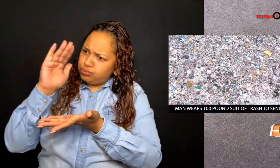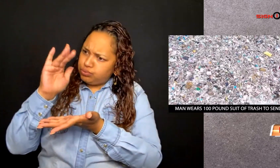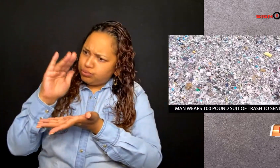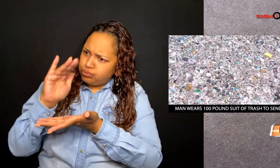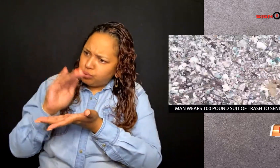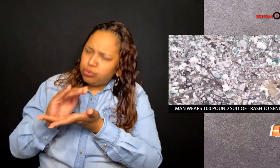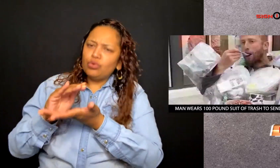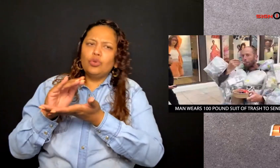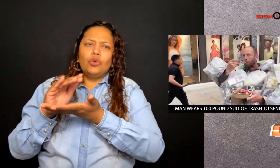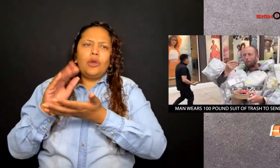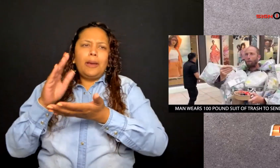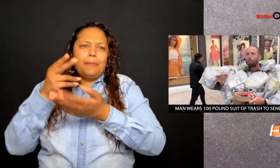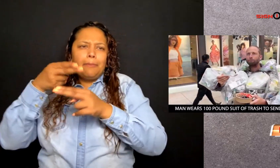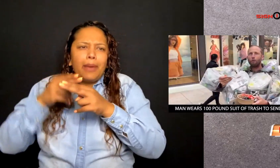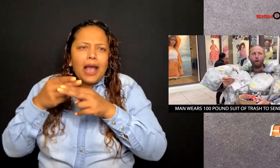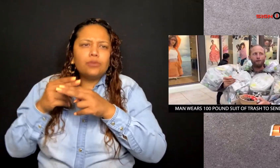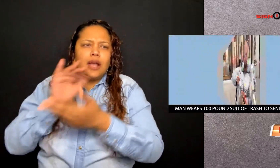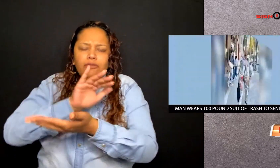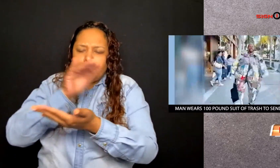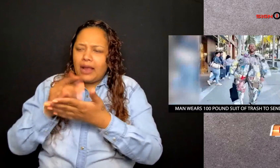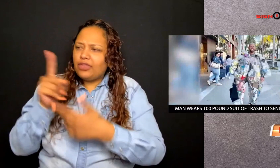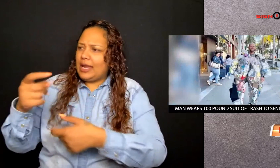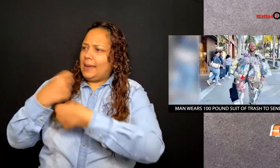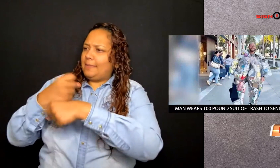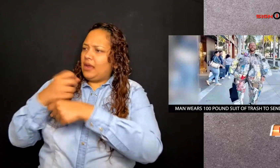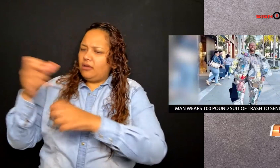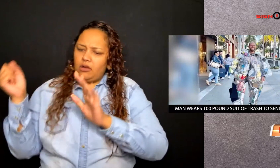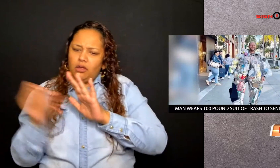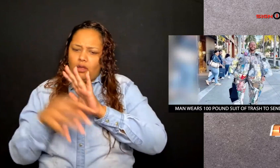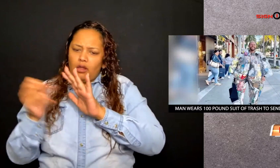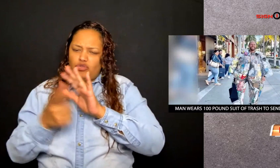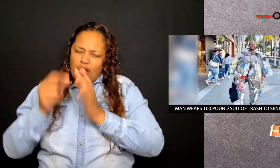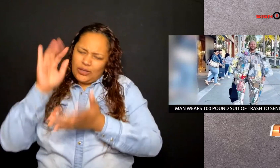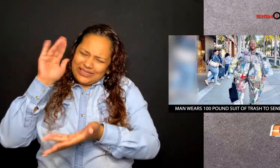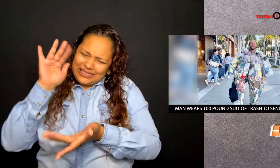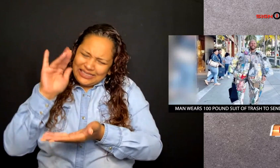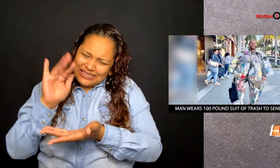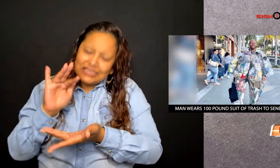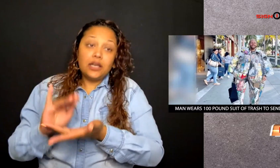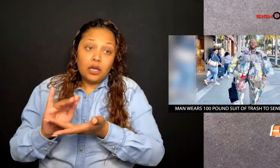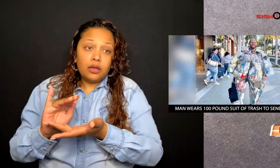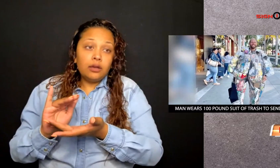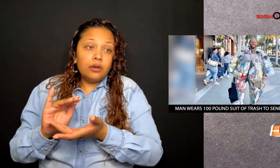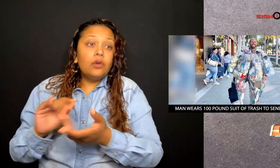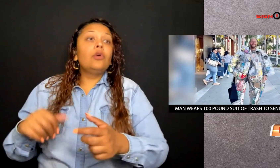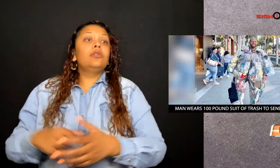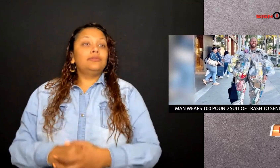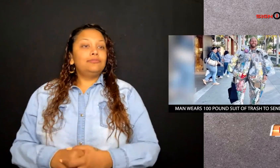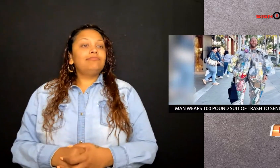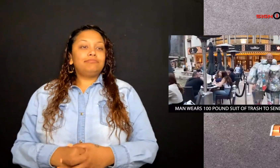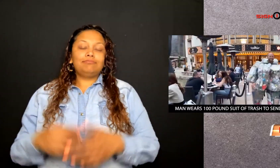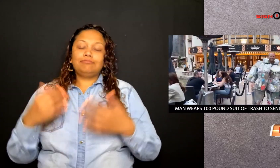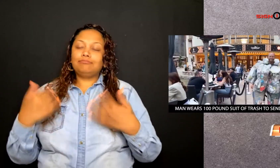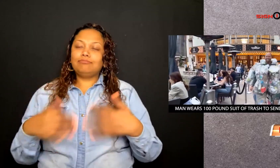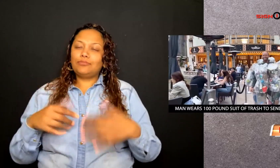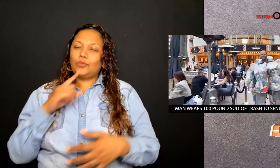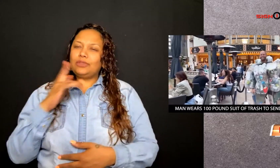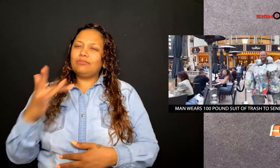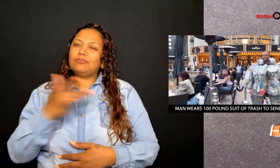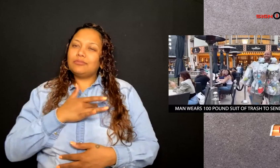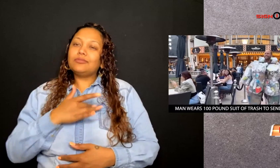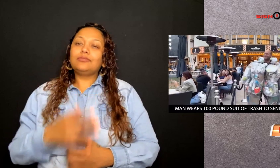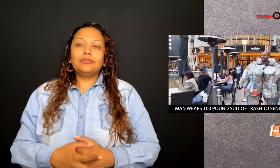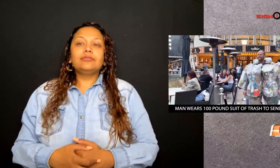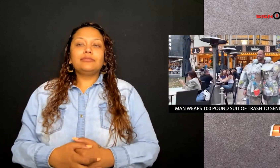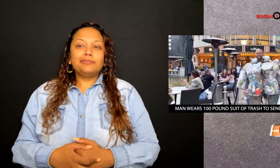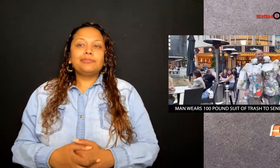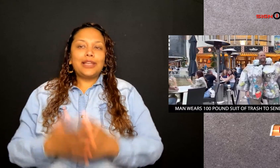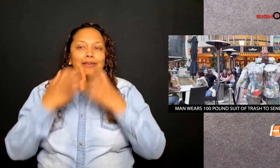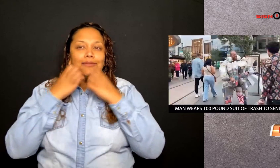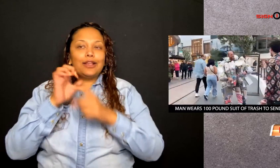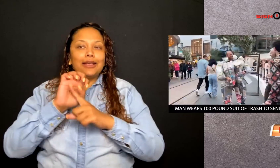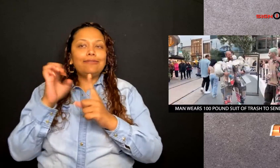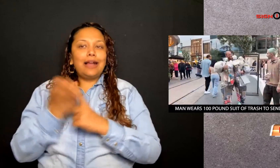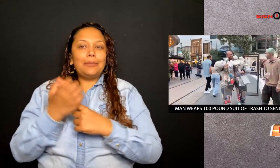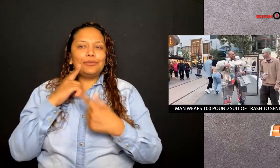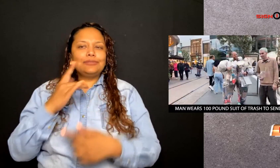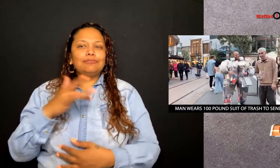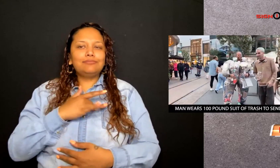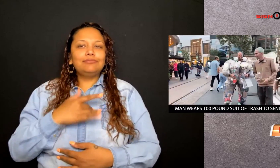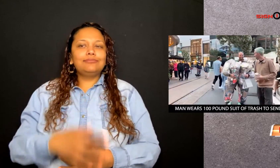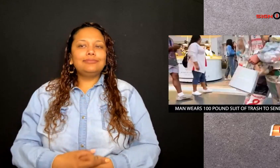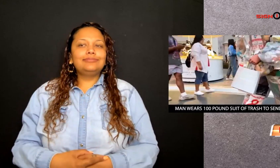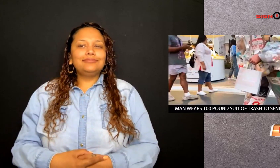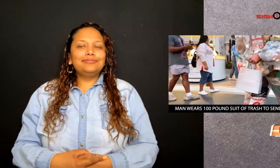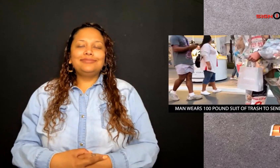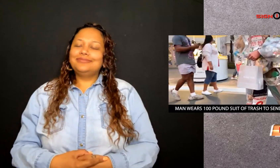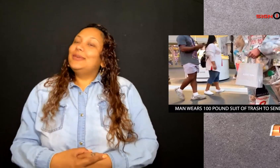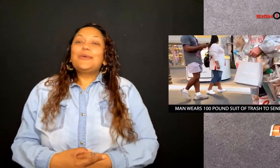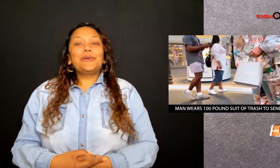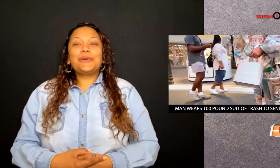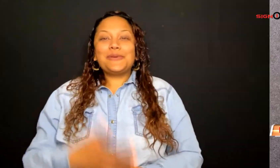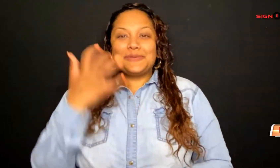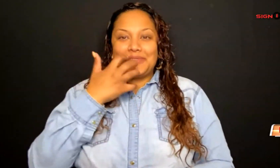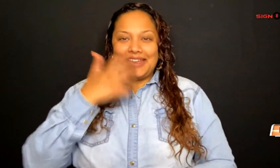the amount of trash they make that's really inspiring we have to treasure